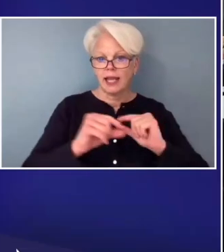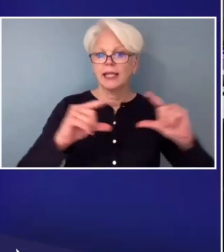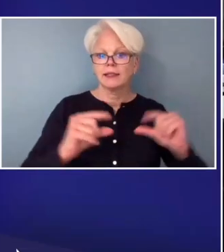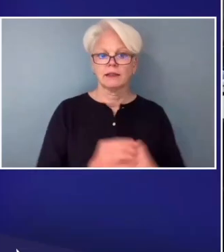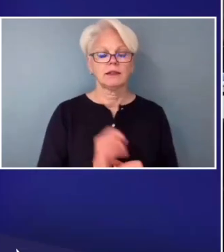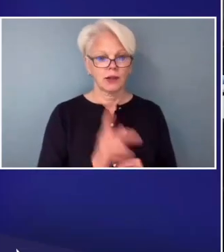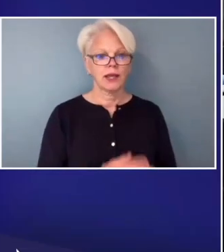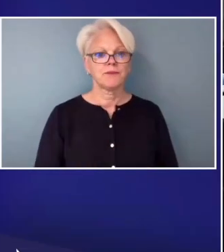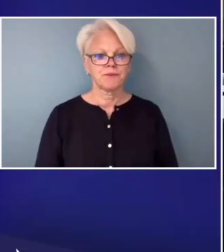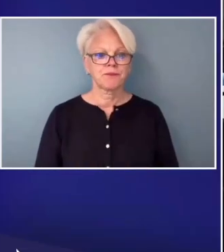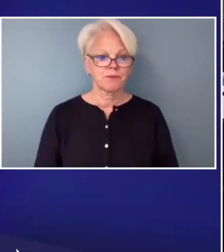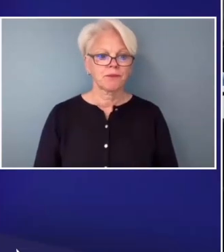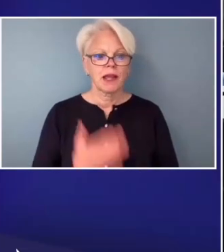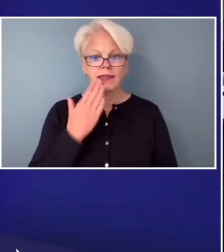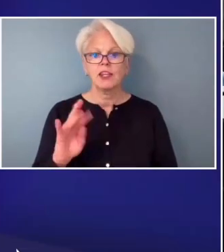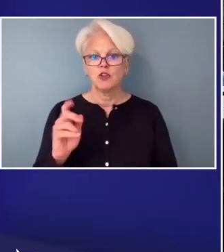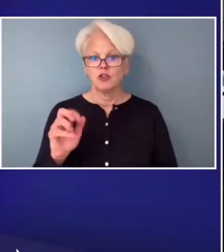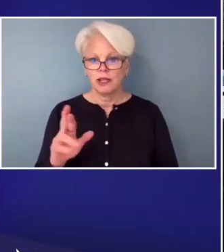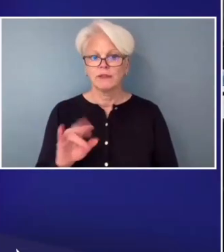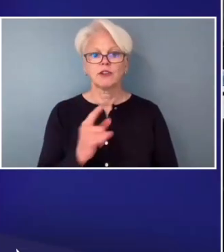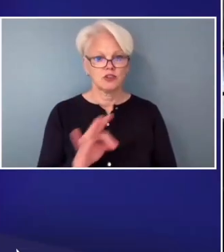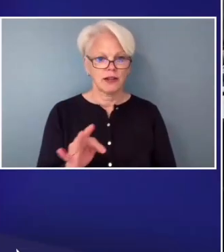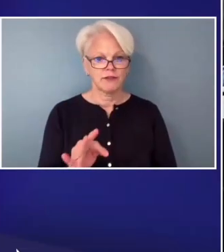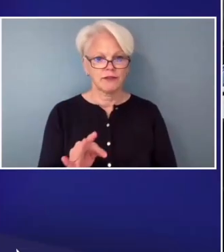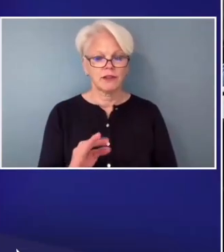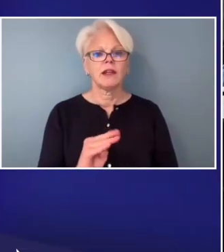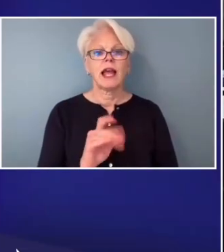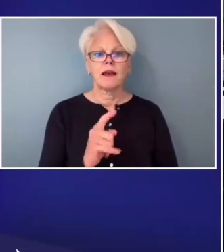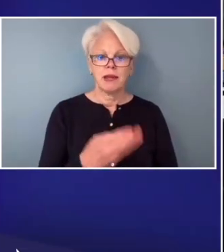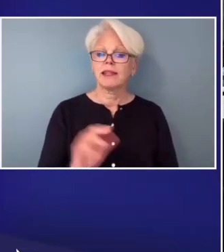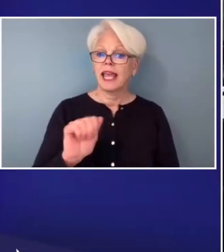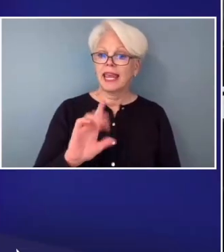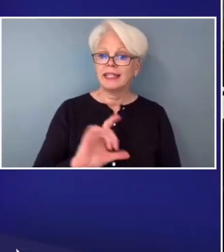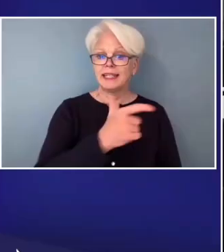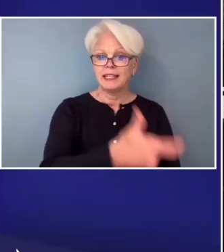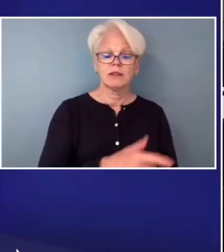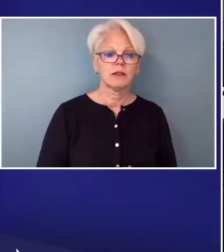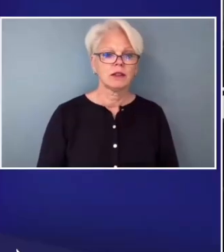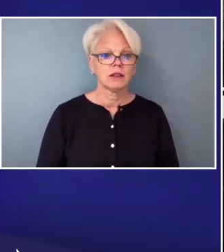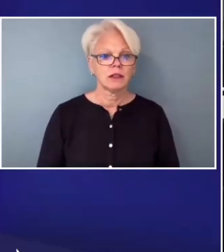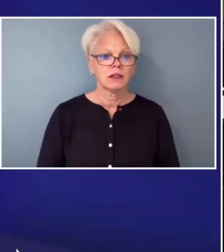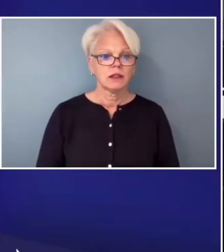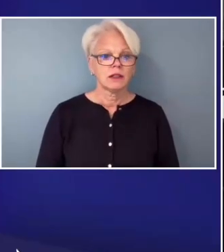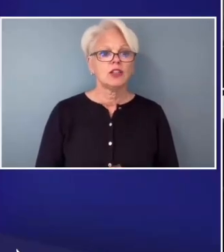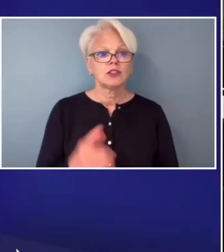Thank you, Jennifer. Thank you, Jeff, and Beth, AD, you have the floor. Just quickly, for those like me, we're trying to struggle to